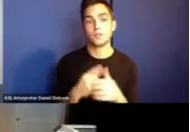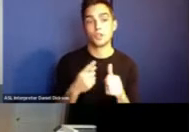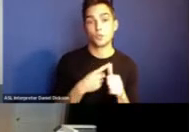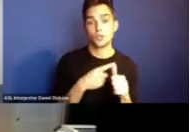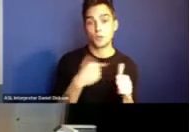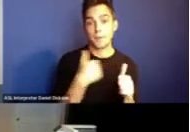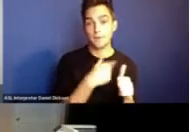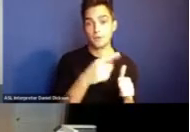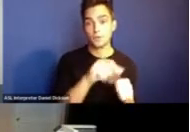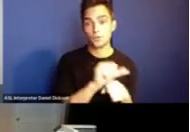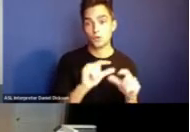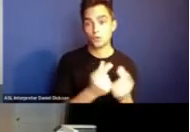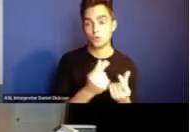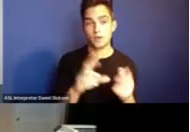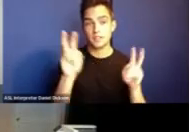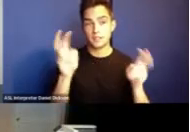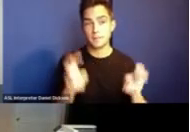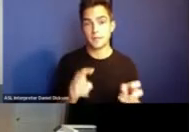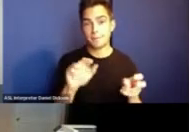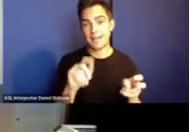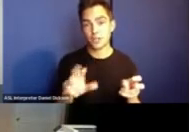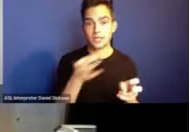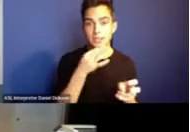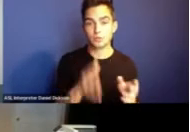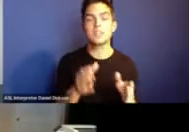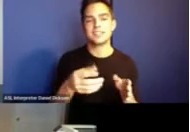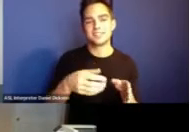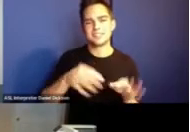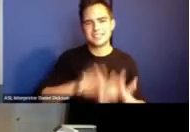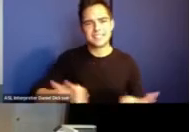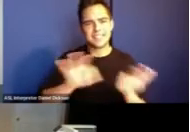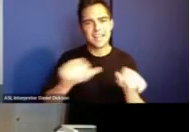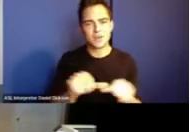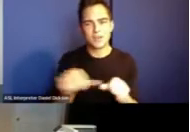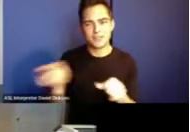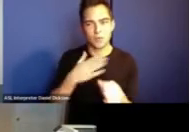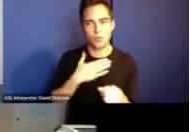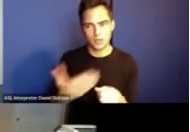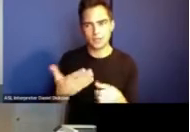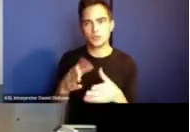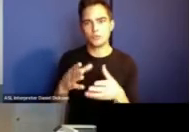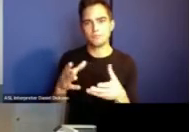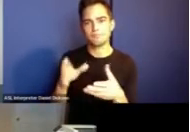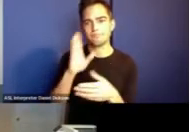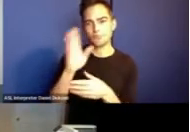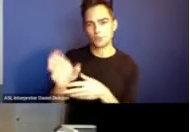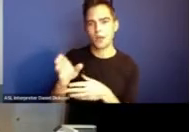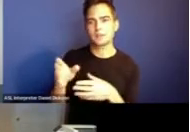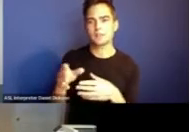workgroup were the subject matter experts on key areas and were very willing to be direct and honest on what they